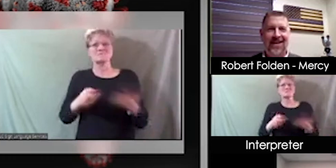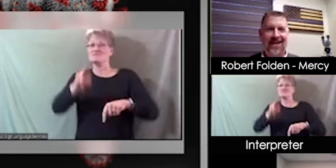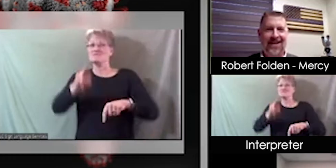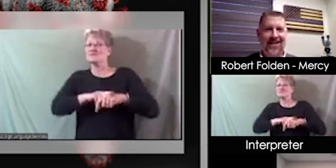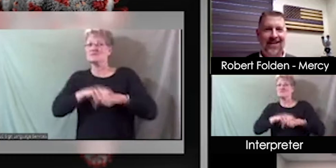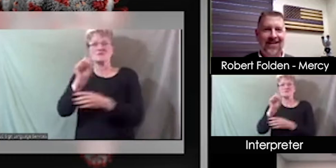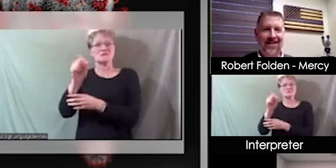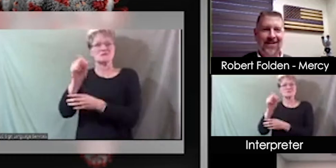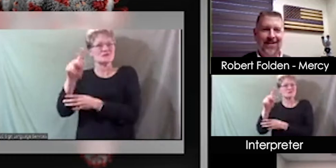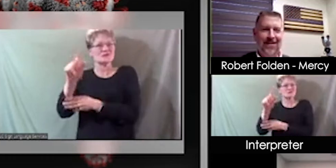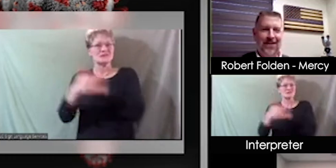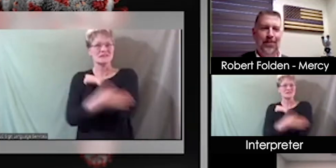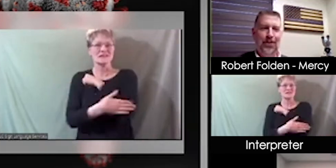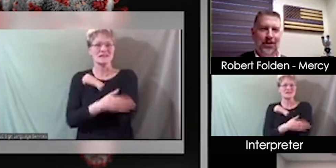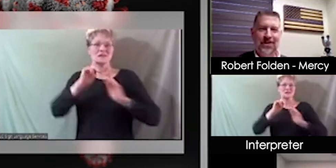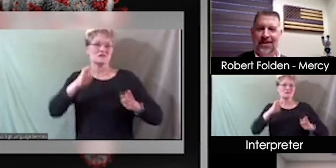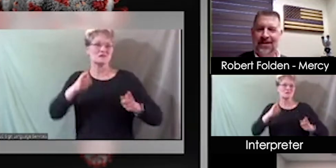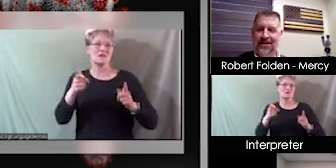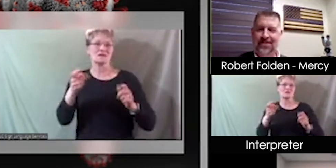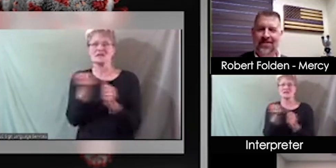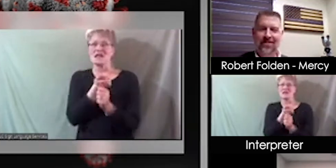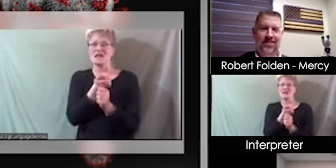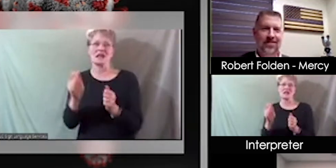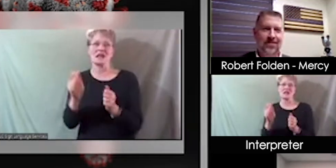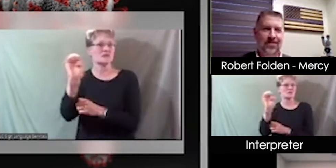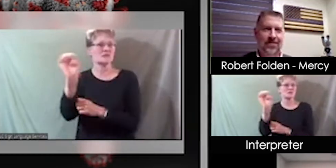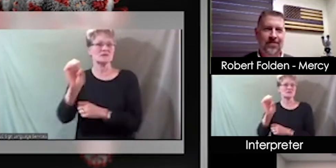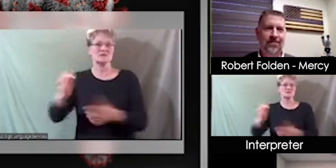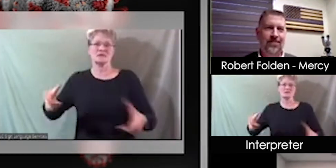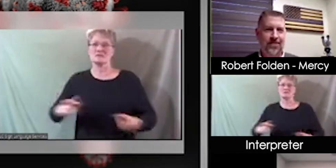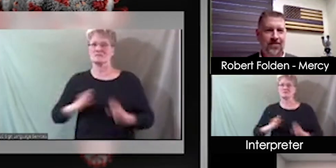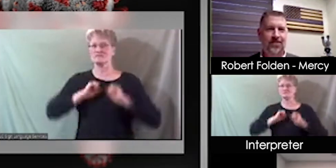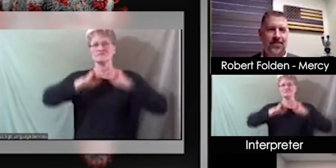to any emergency.